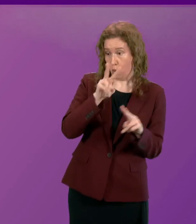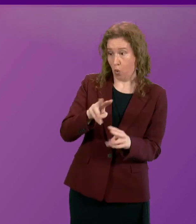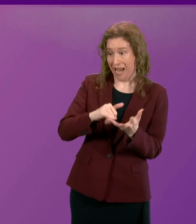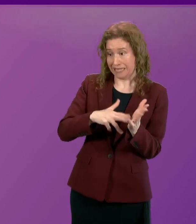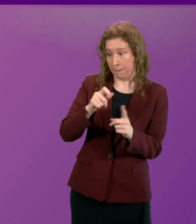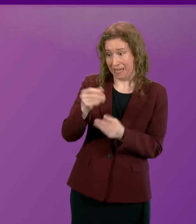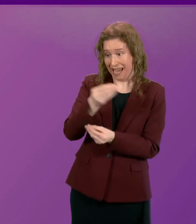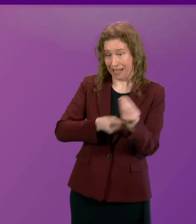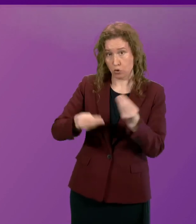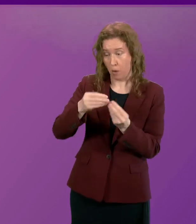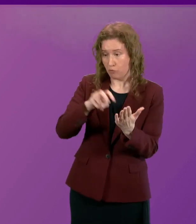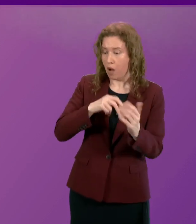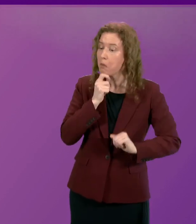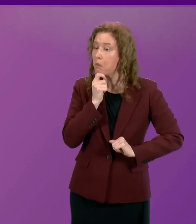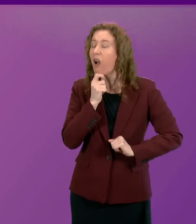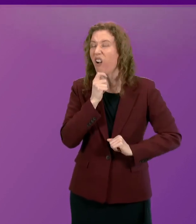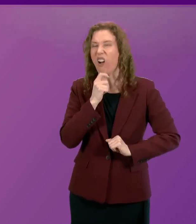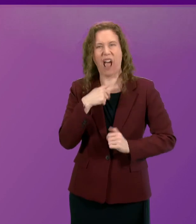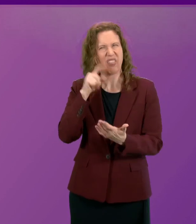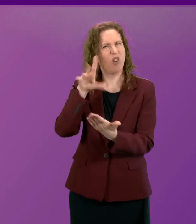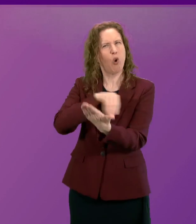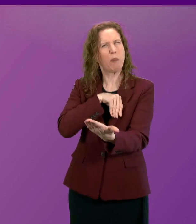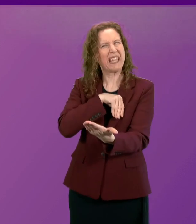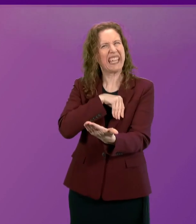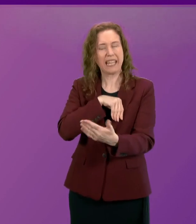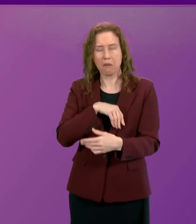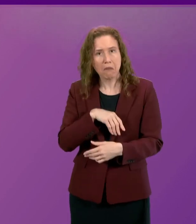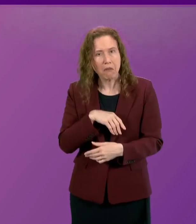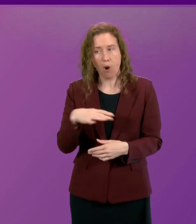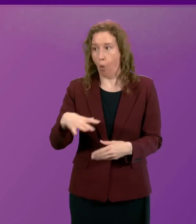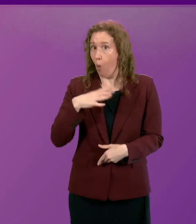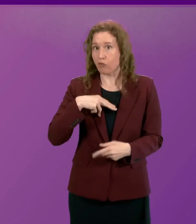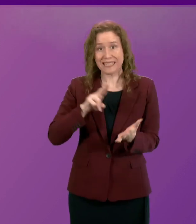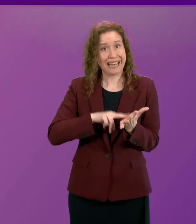economic record and decided to copy it. It has already raised national insurance,